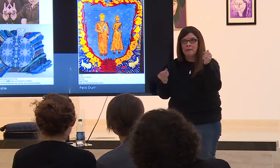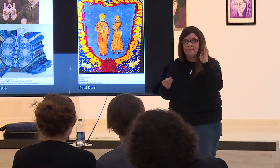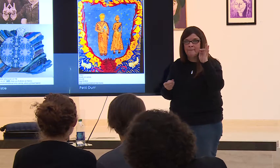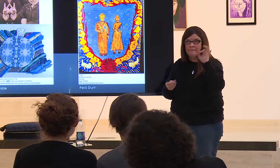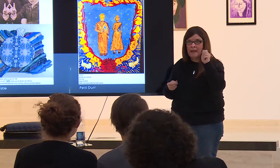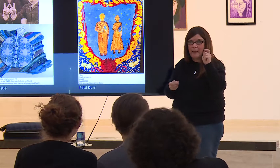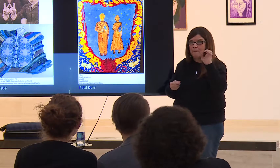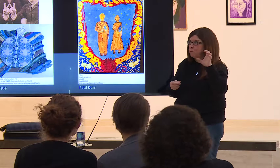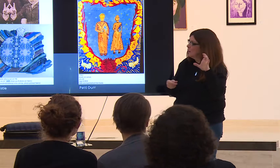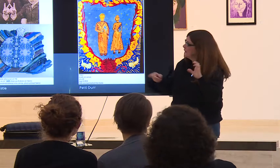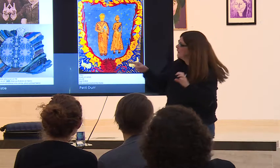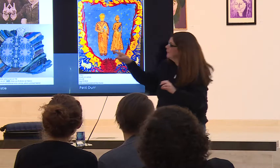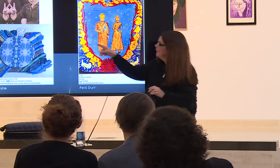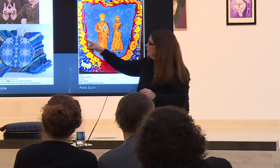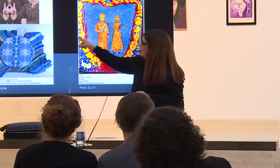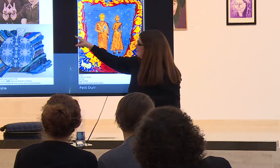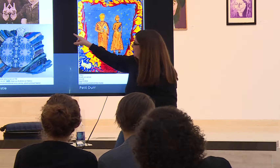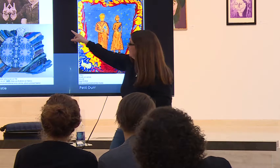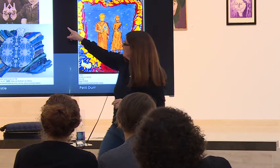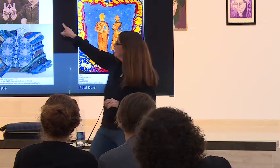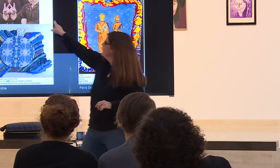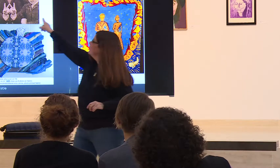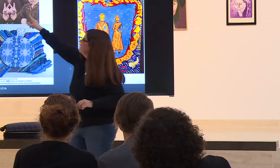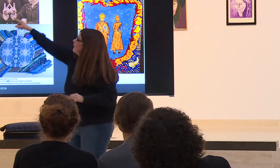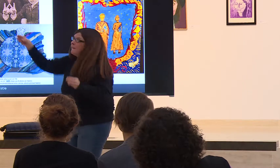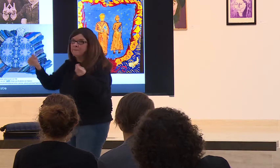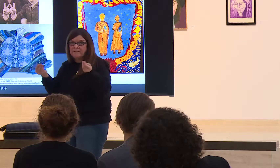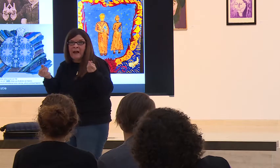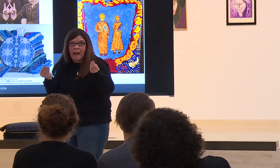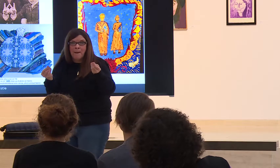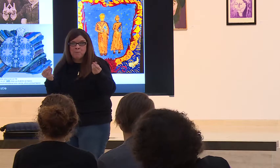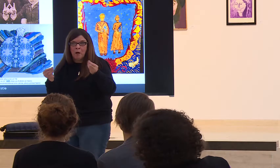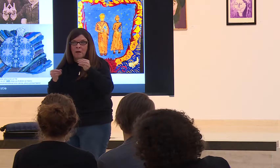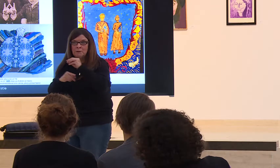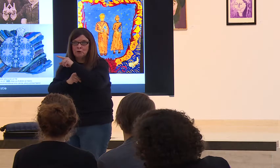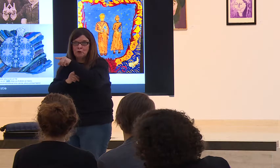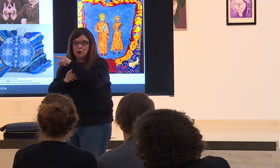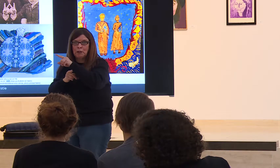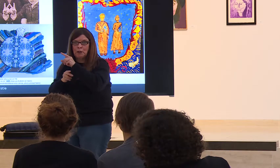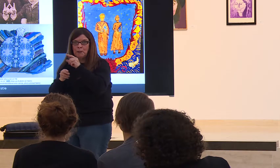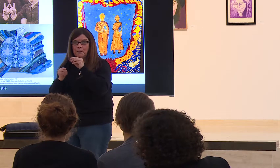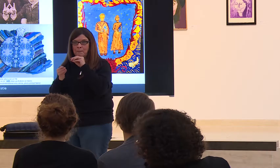Karen Christie created this piece on the left out of fabric.